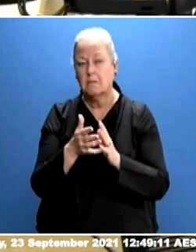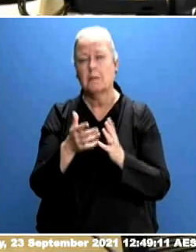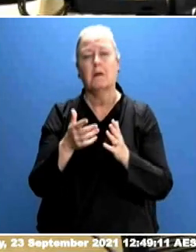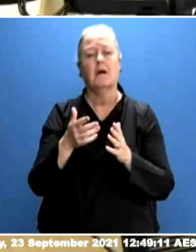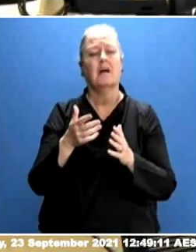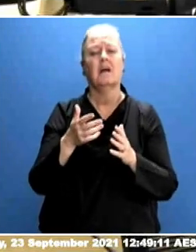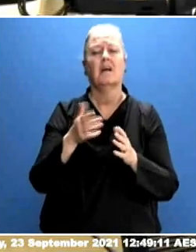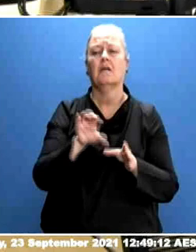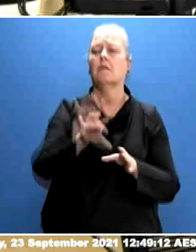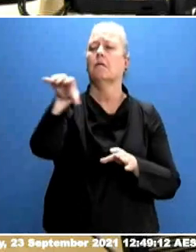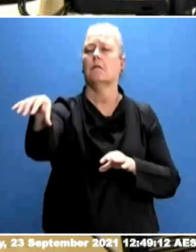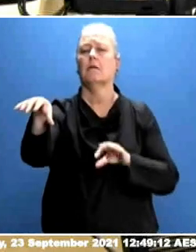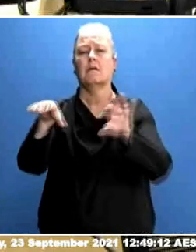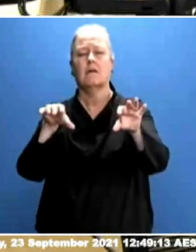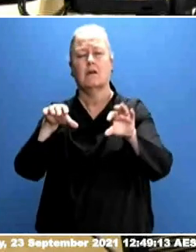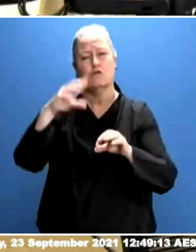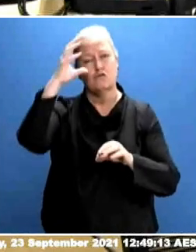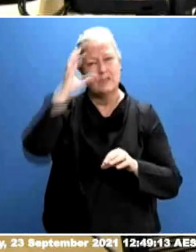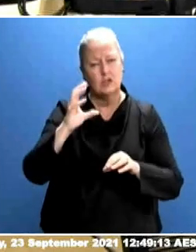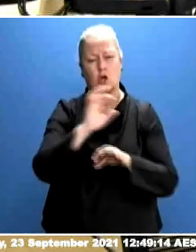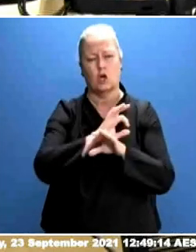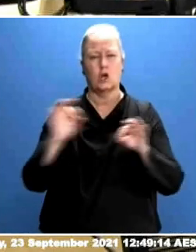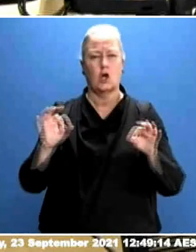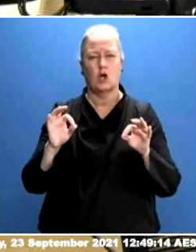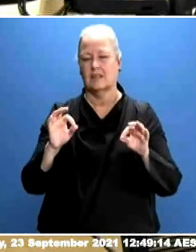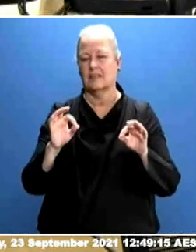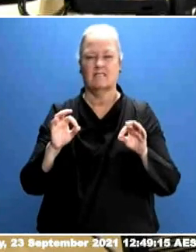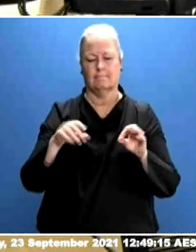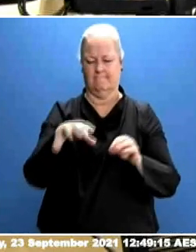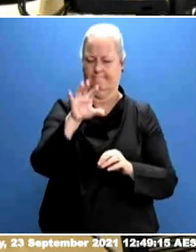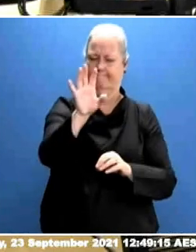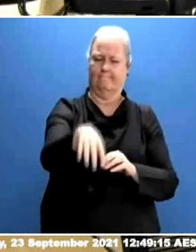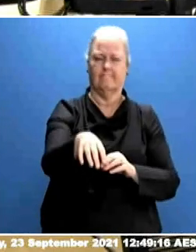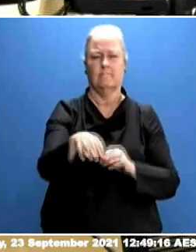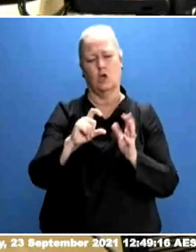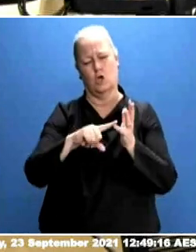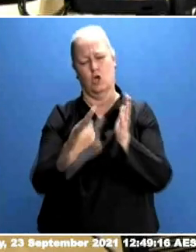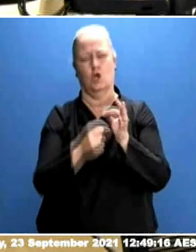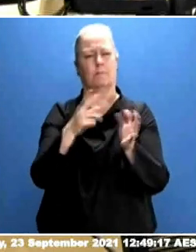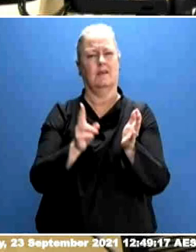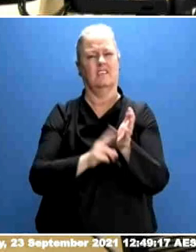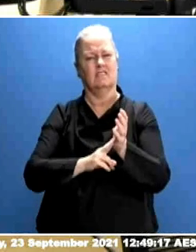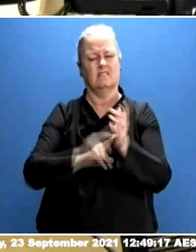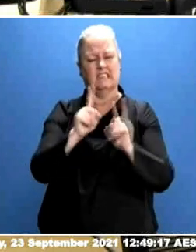community areas as opposed to all in the one urban setting in Darwin? Yes, that's correct. That's a concern.